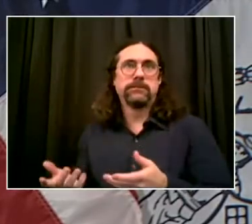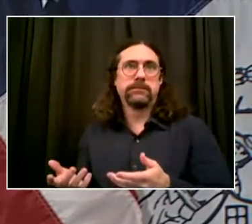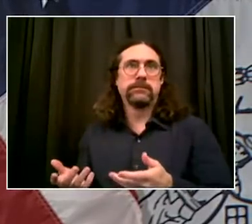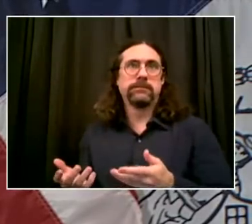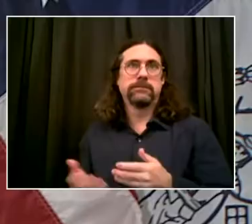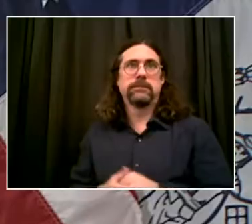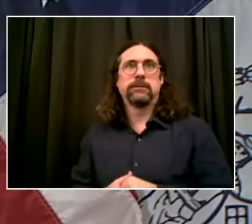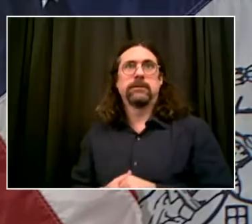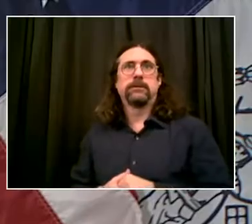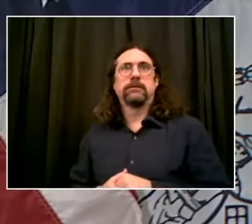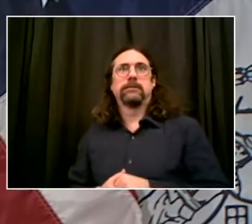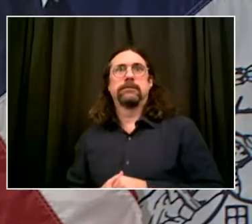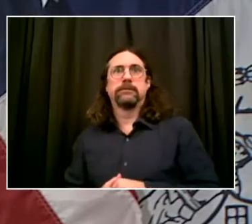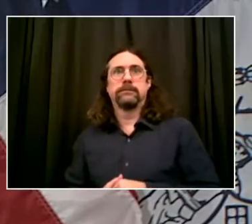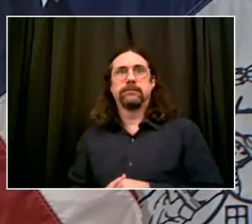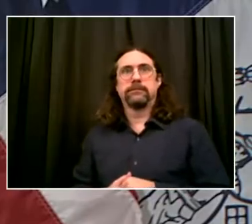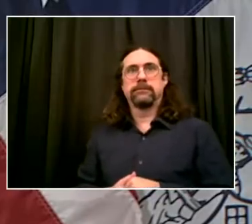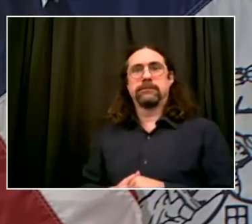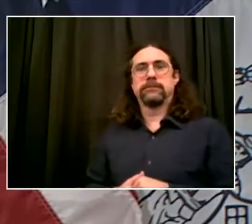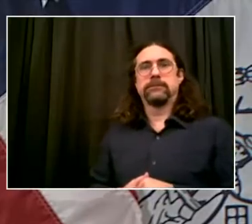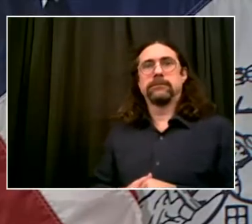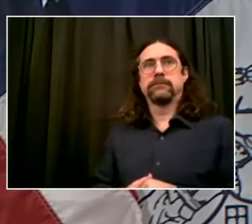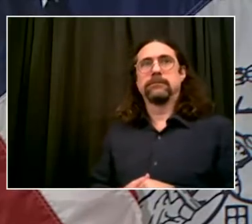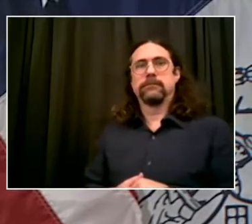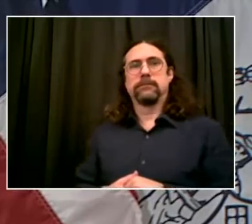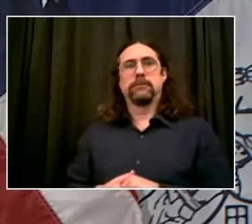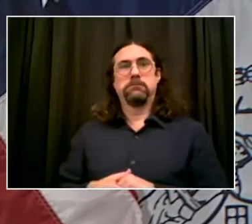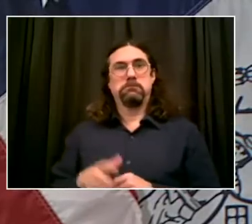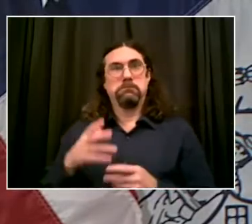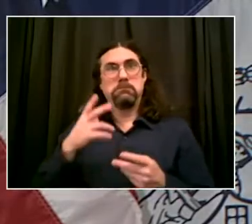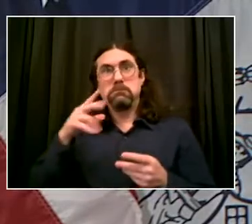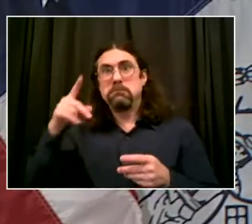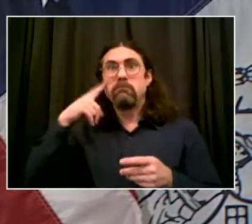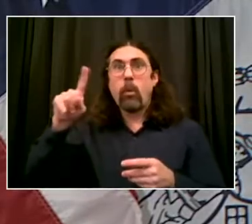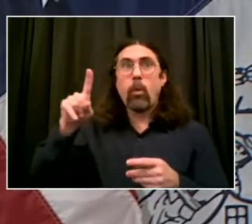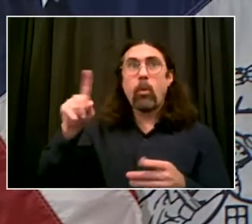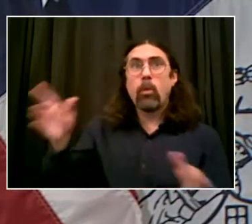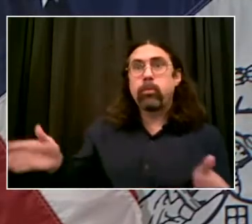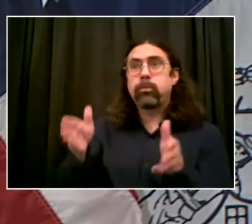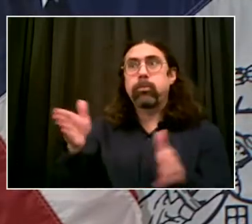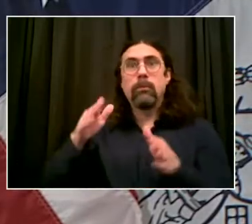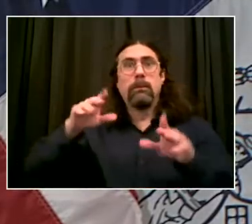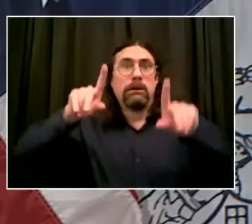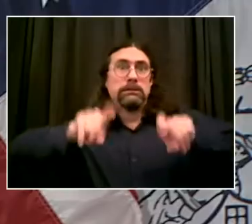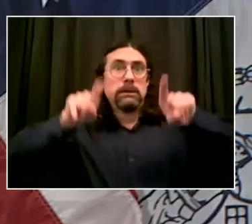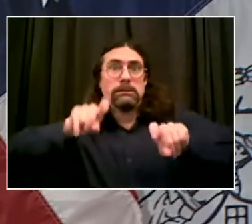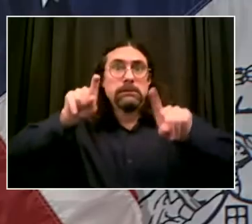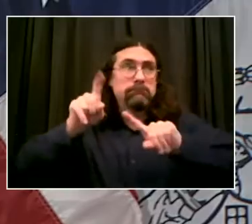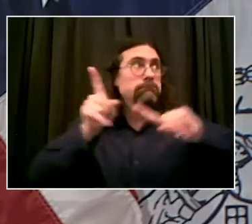SOME RESISTANCE I I NDO'T THIINK IT IS QUITE THE SAME AS FOLKS WHO HAVE BEEN RESISTANT TO MASKS FOR IDEOLOGICAL REASONS BUT I THINK THERE'S STILL SOME